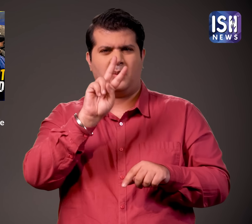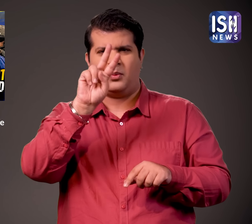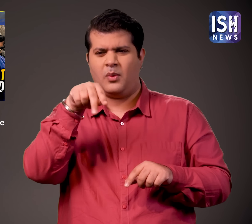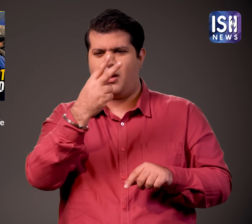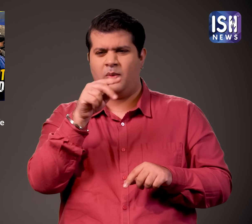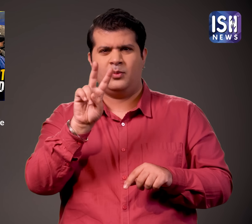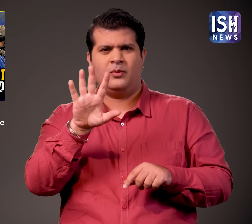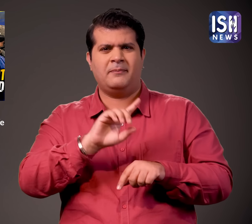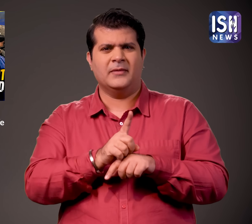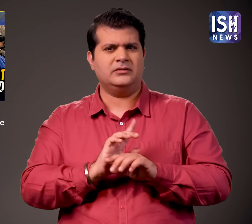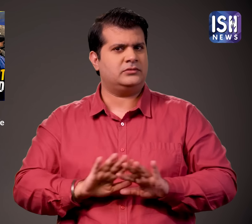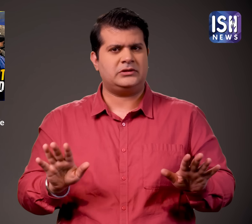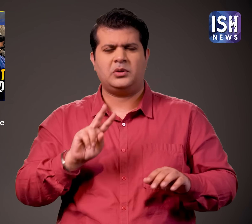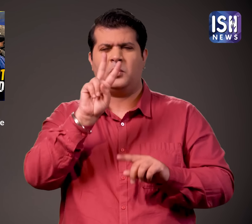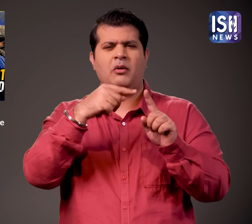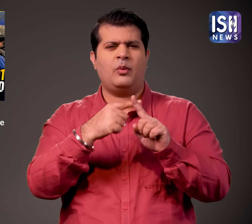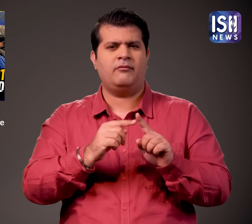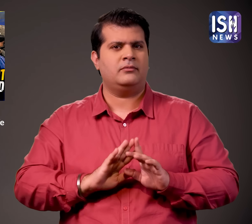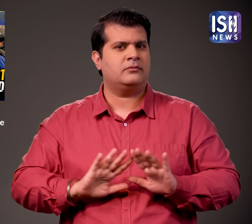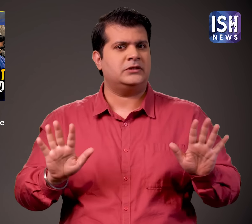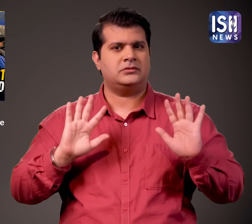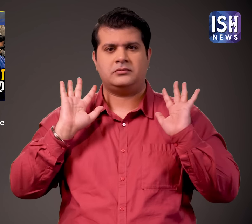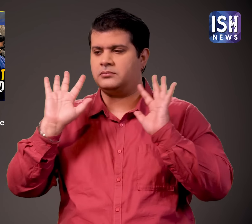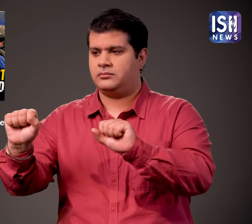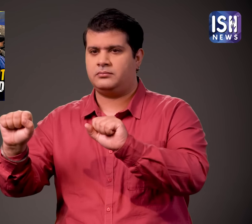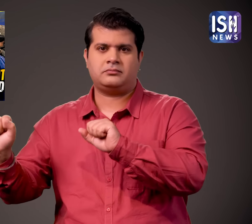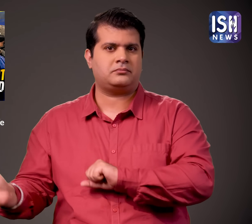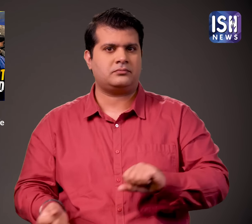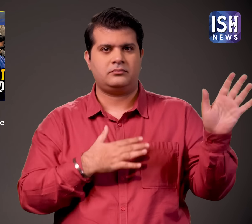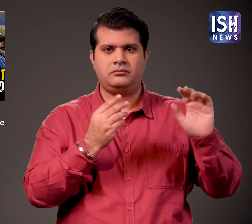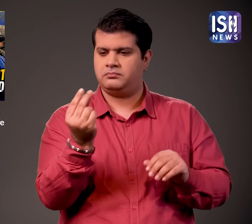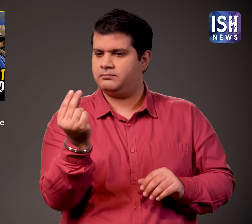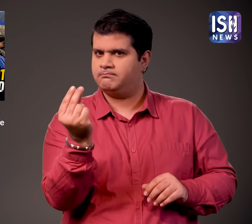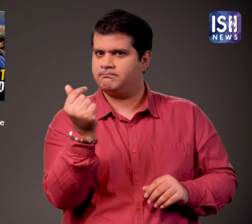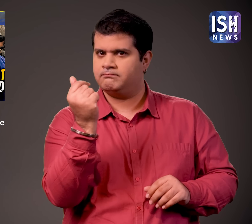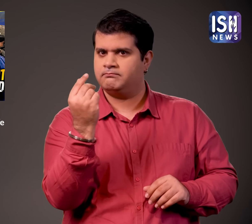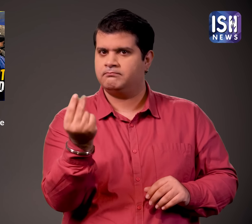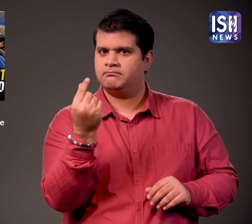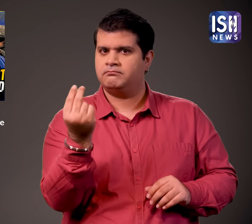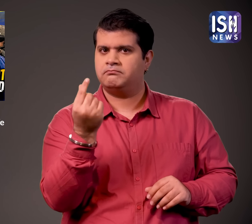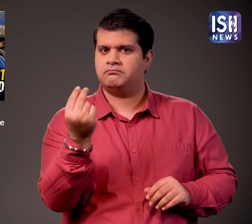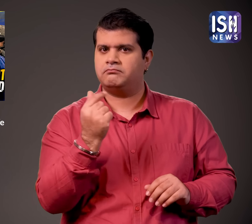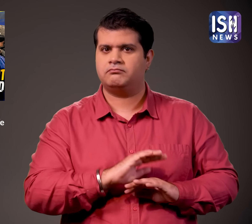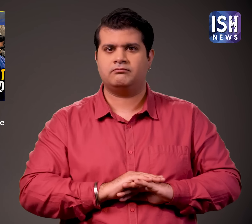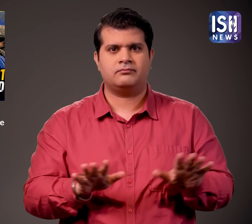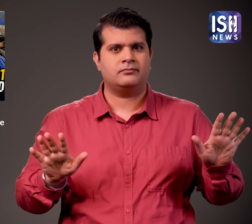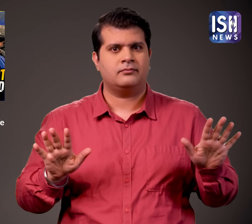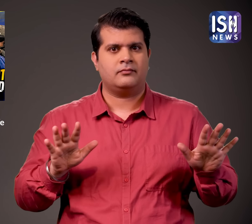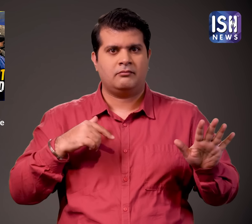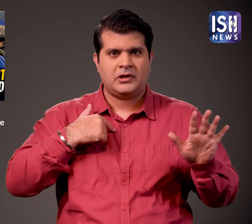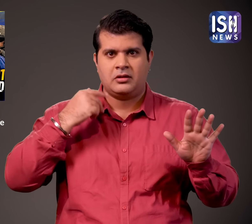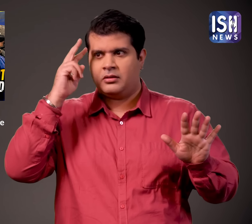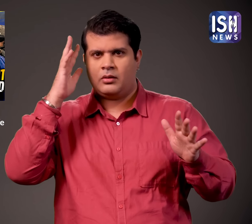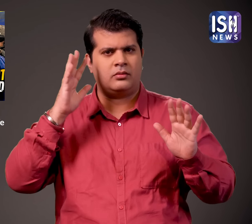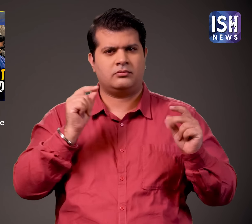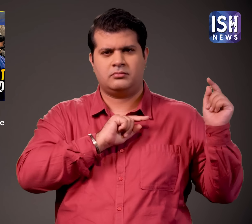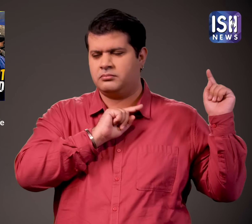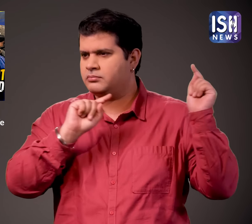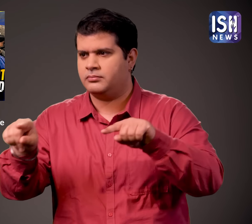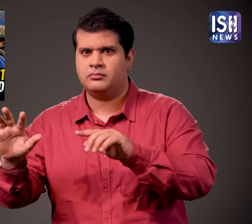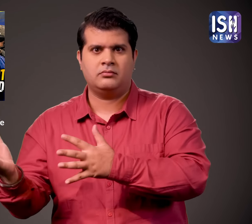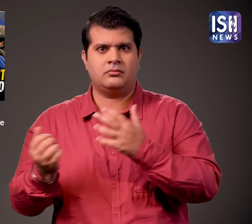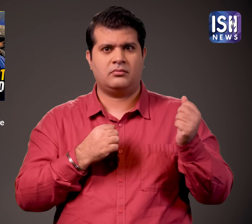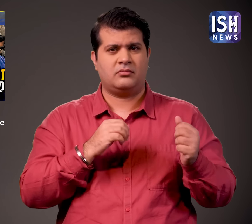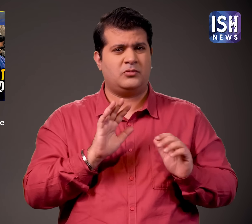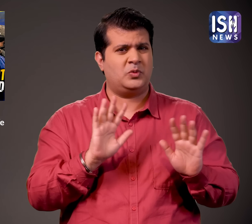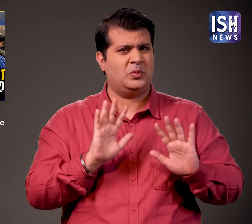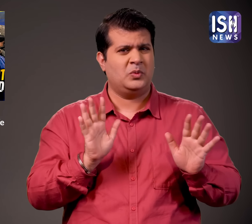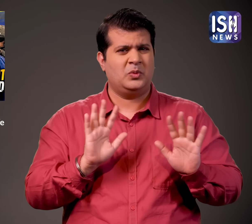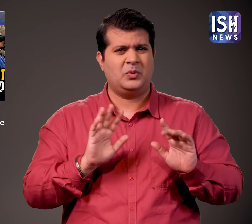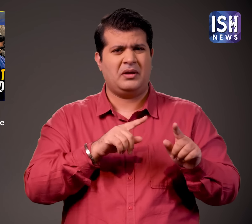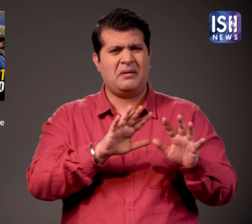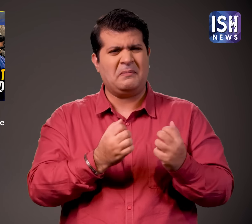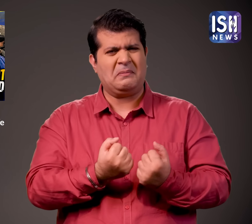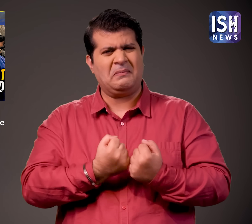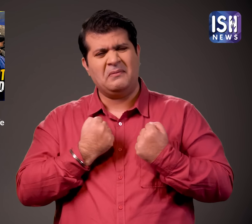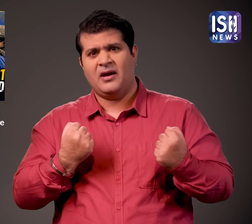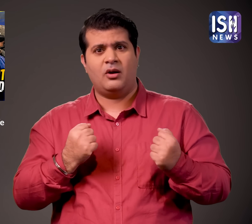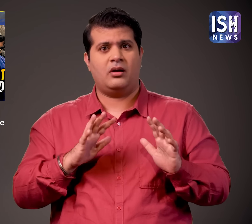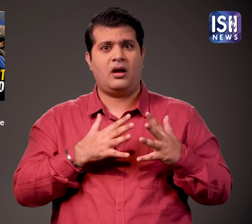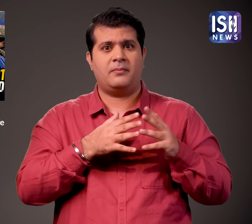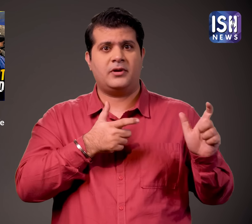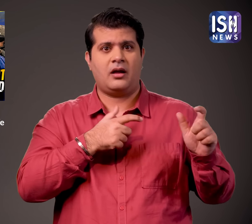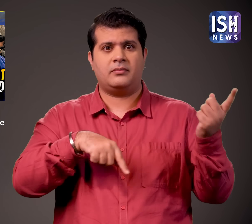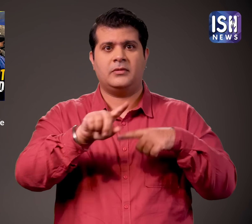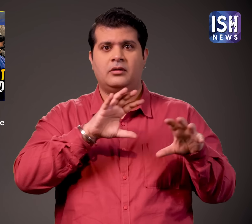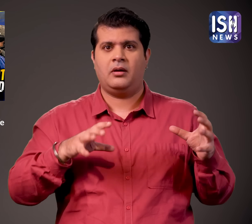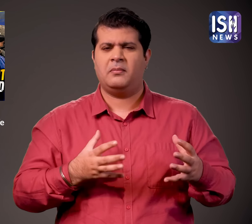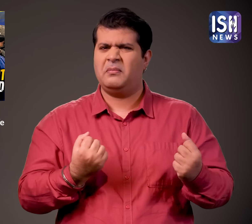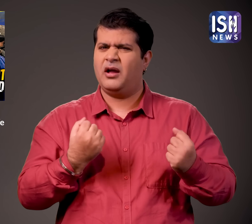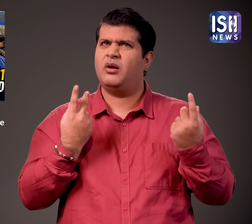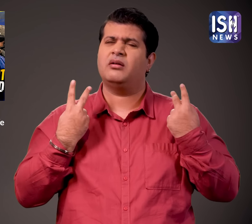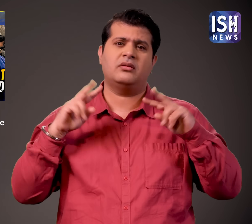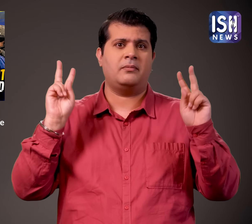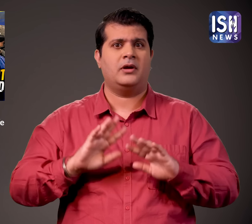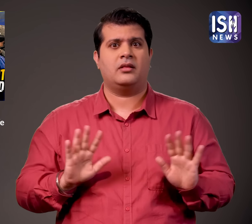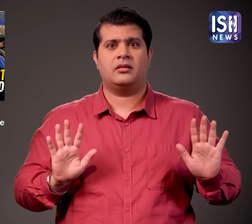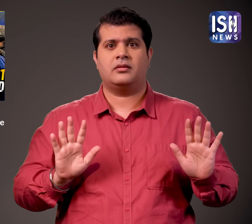The entire operation was completed in just 2.5 hours, showing how powerful and efficient the US forces are.